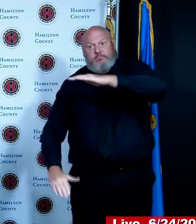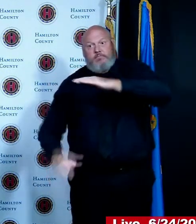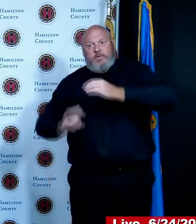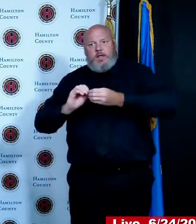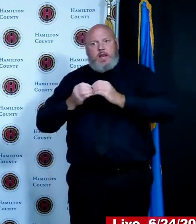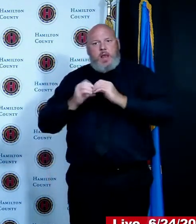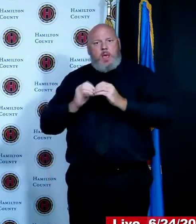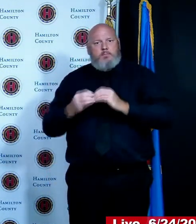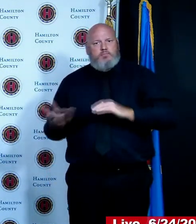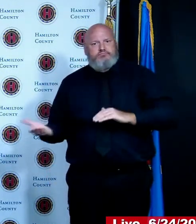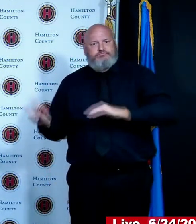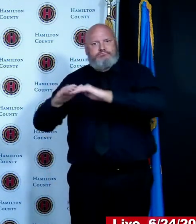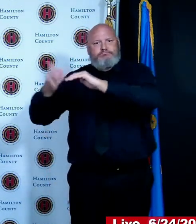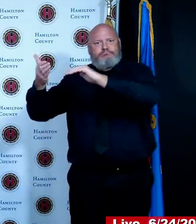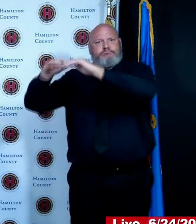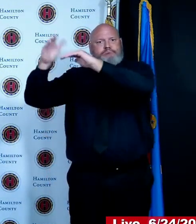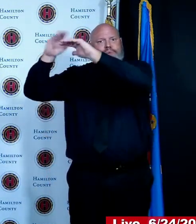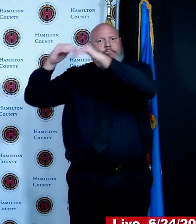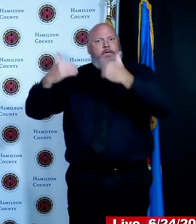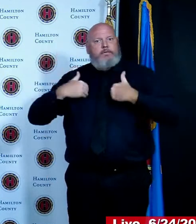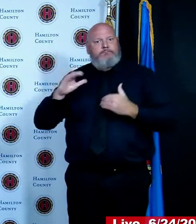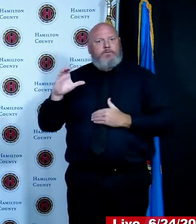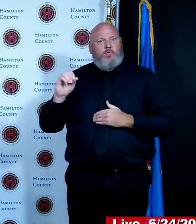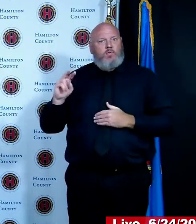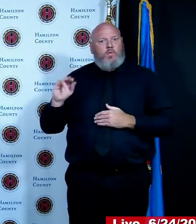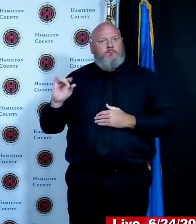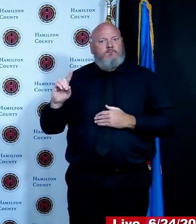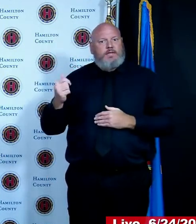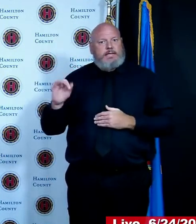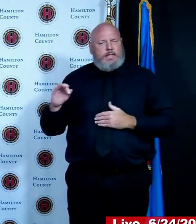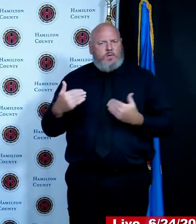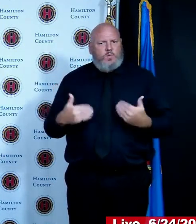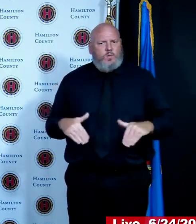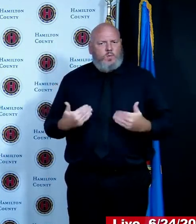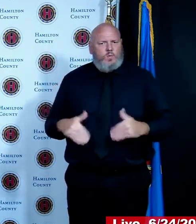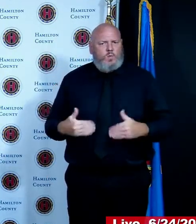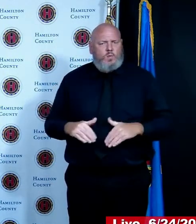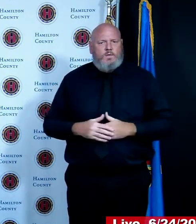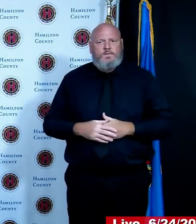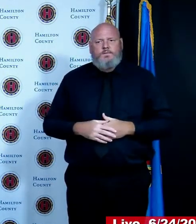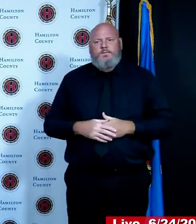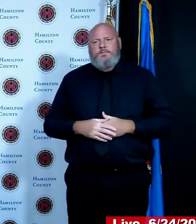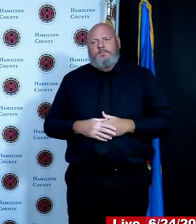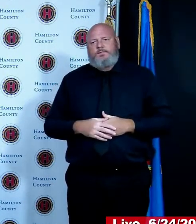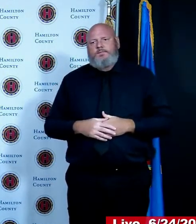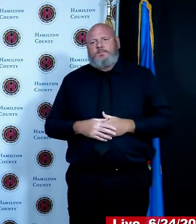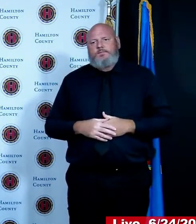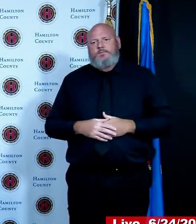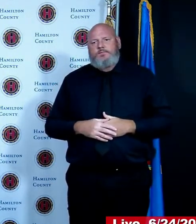we are continuing to see an increase in cases among non-hispanic blacks as well